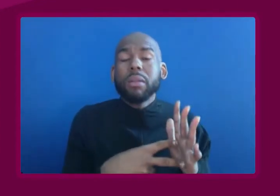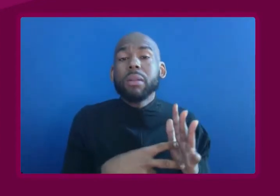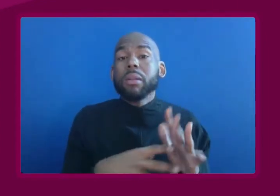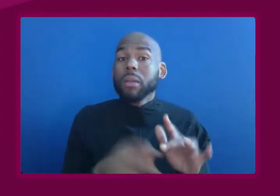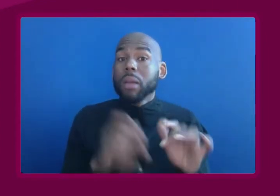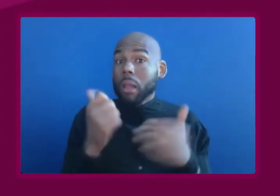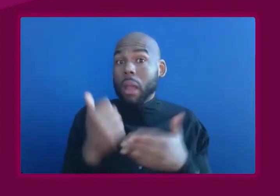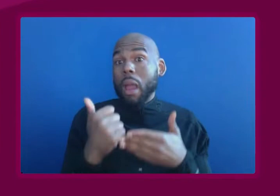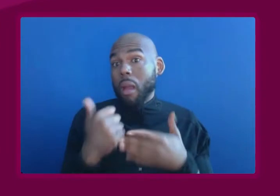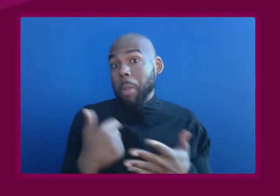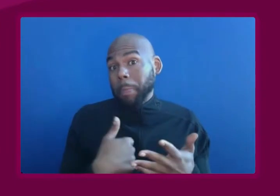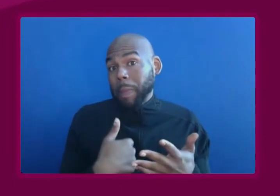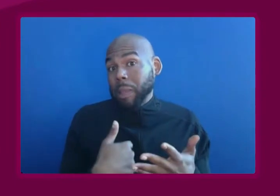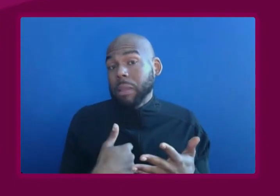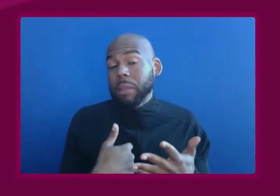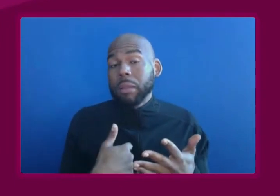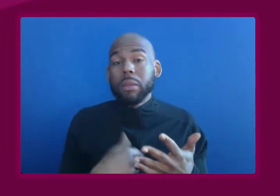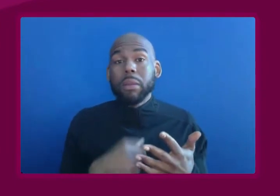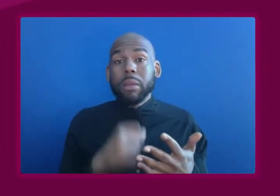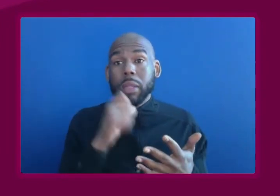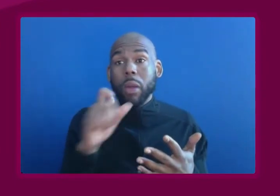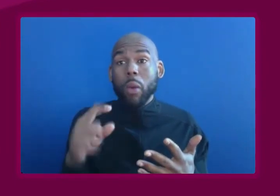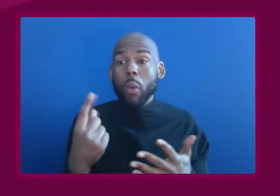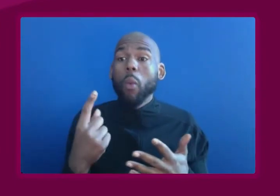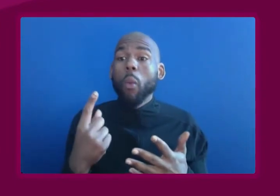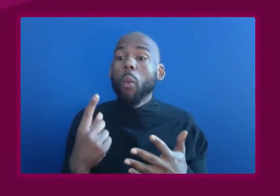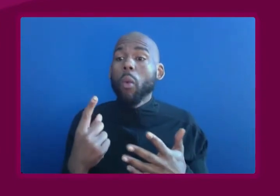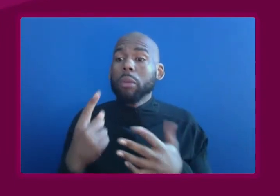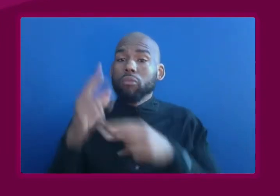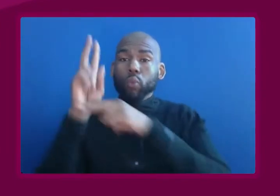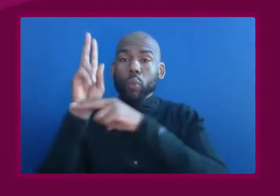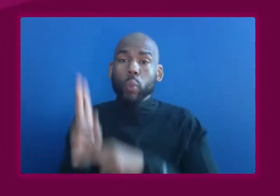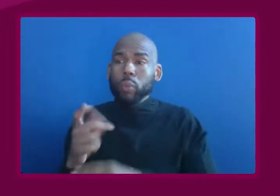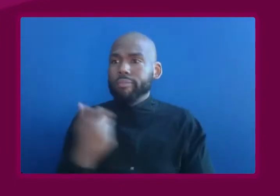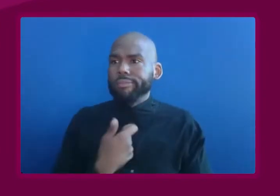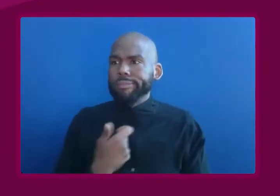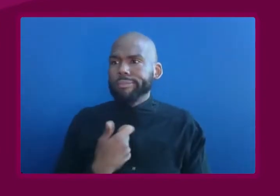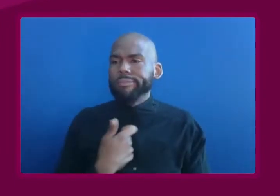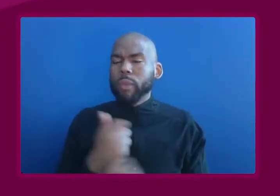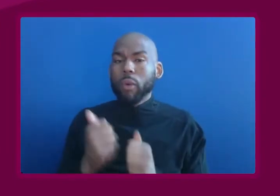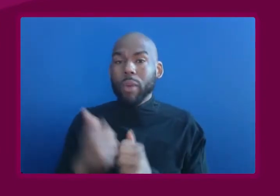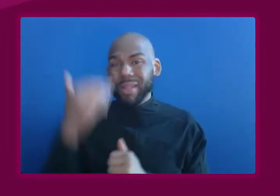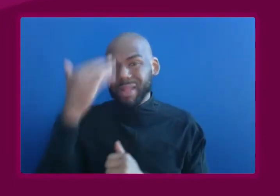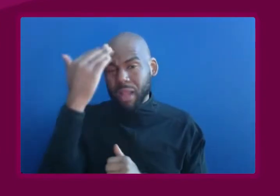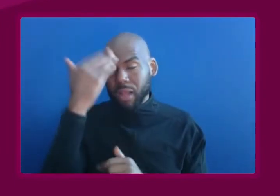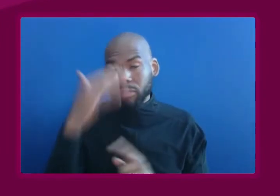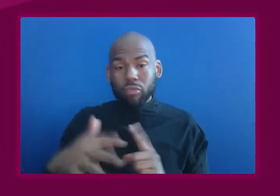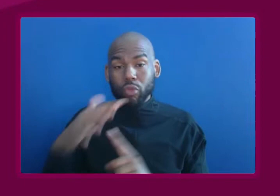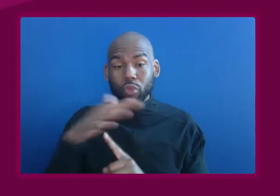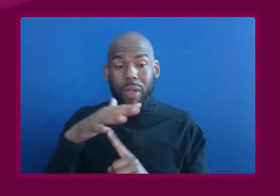They certainly helped me not only acclimate myself with knowledge around accessibility,